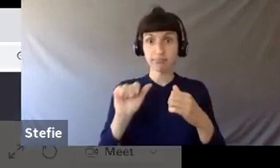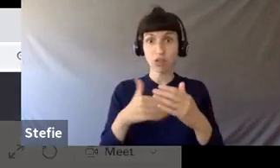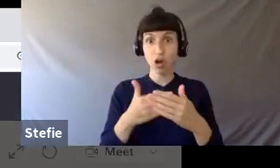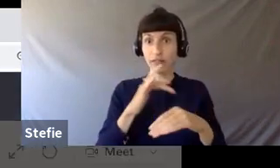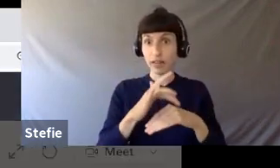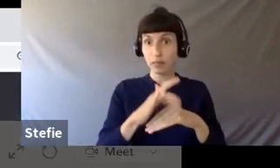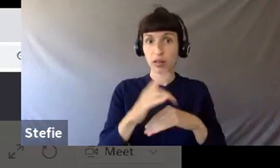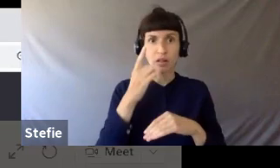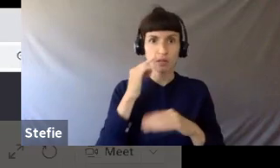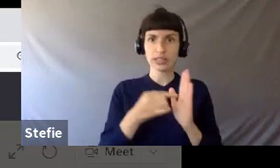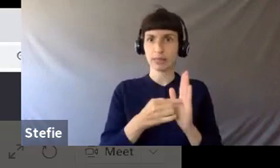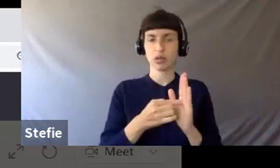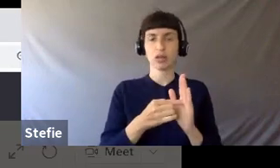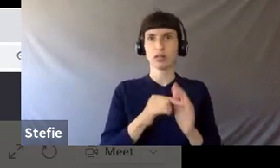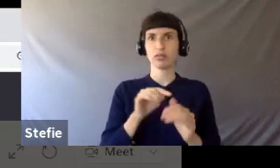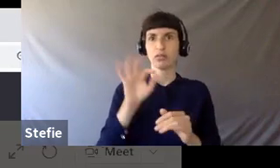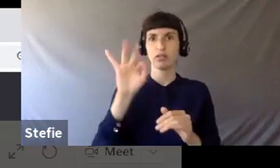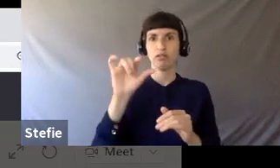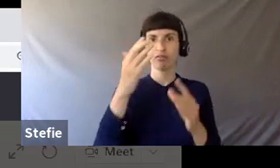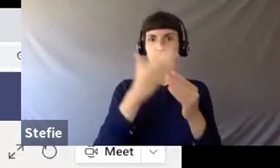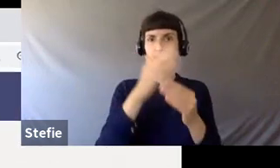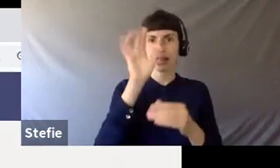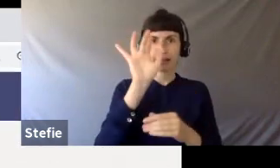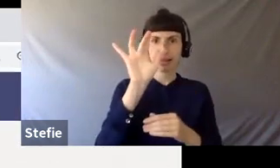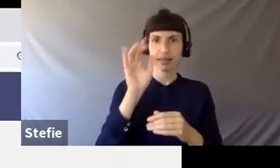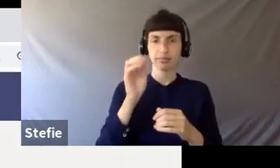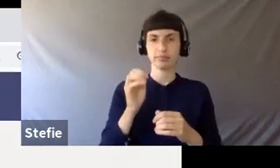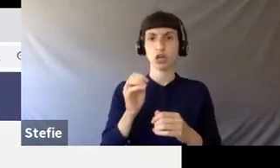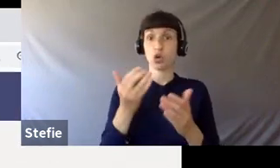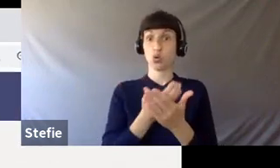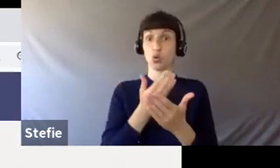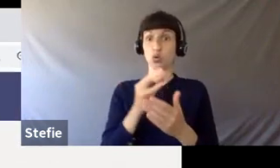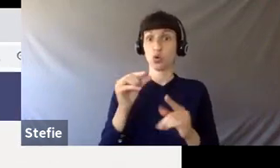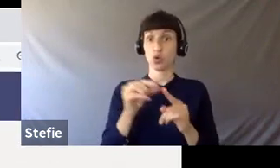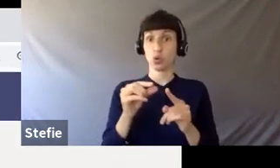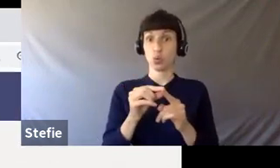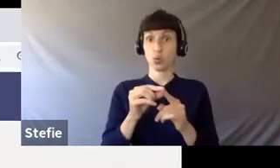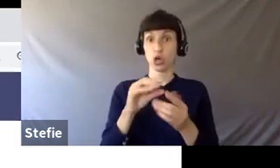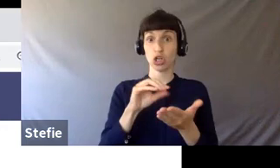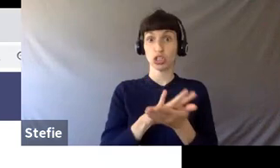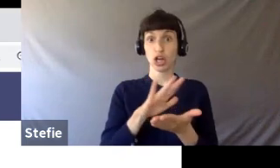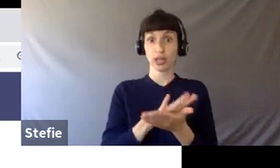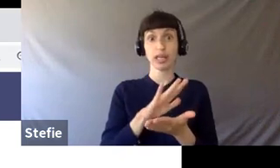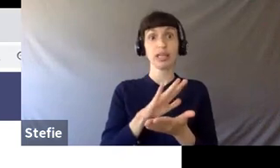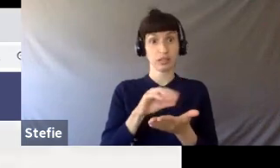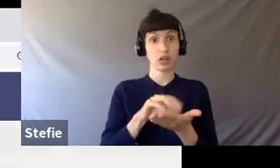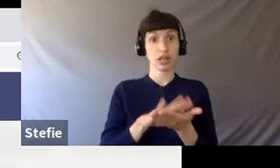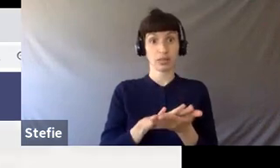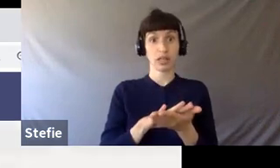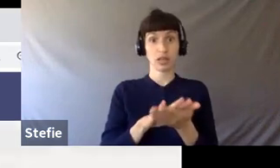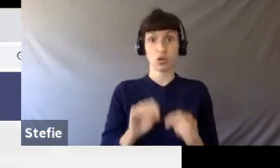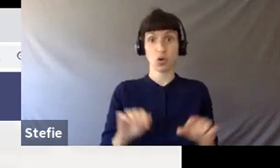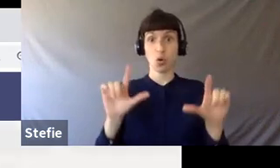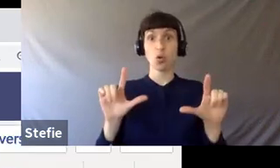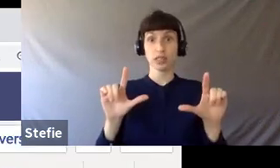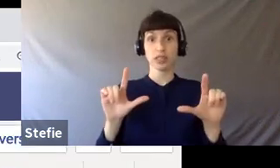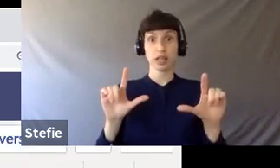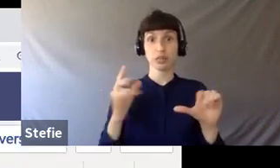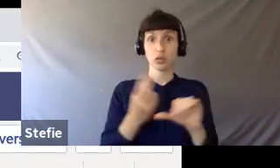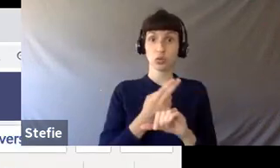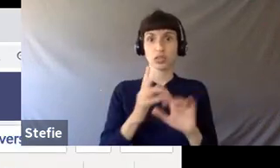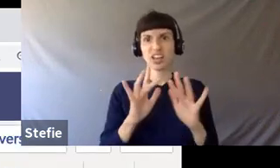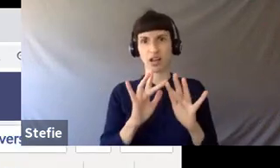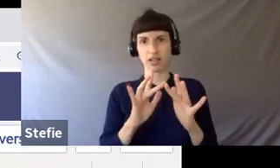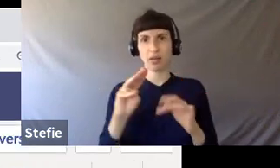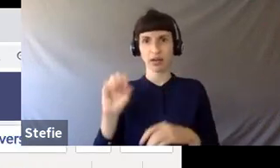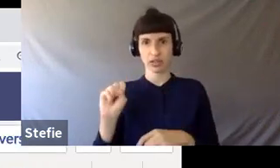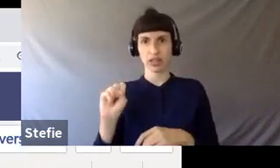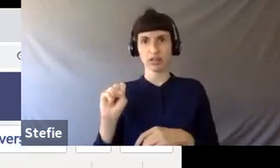to all of the apps are available